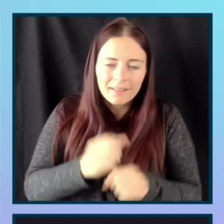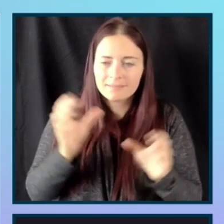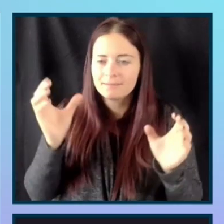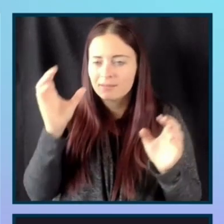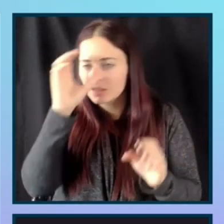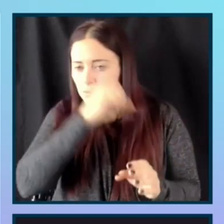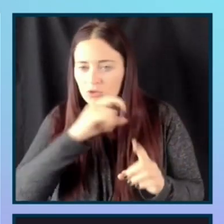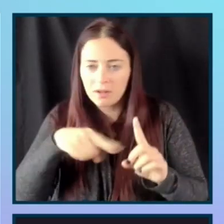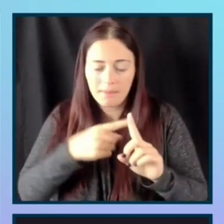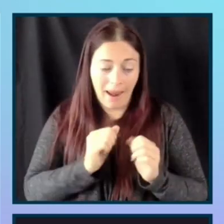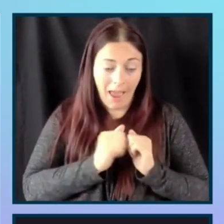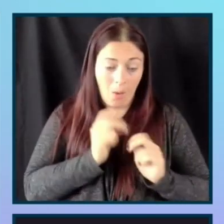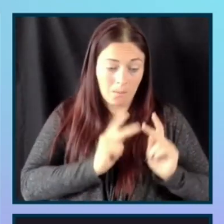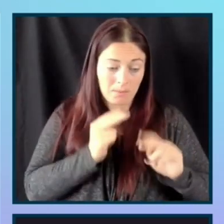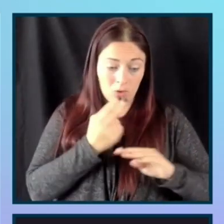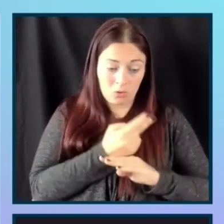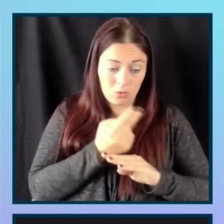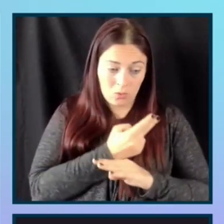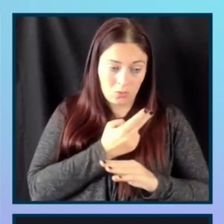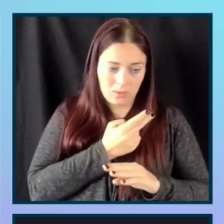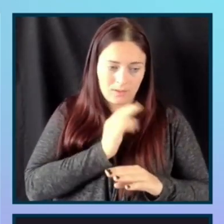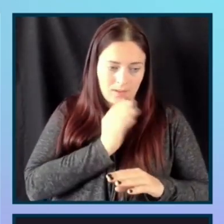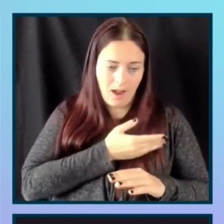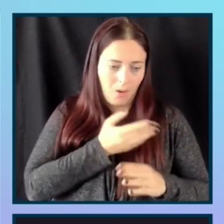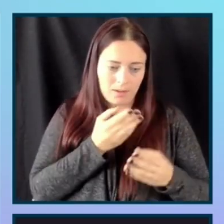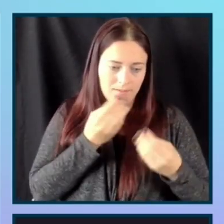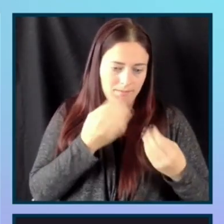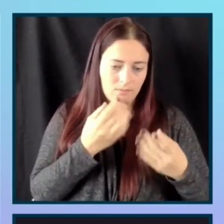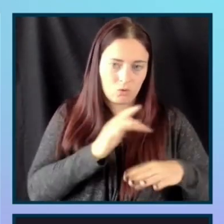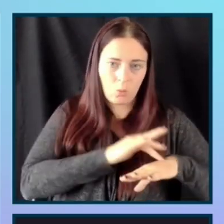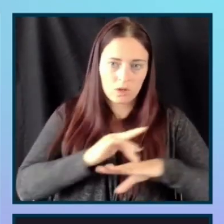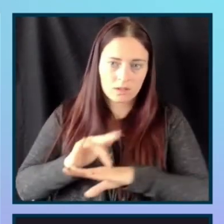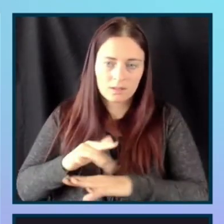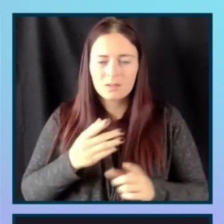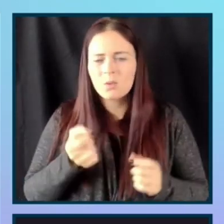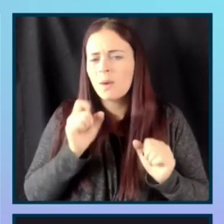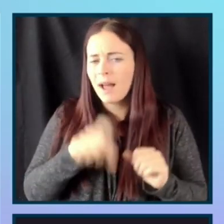Are you quantifying to help or are you quantifying to count? Is this number here to say,